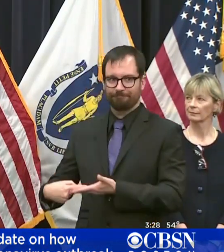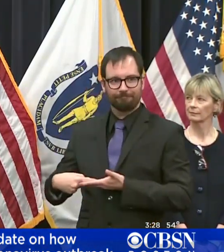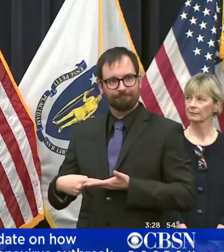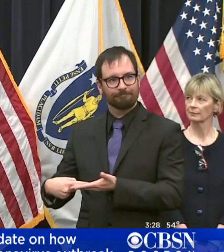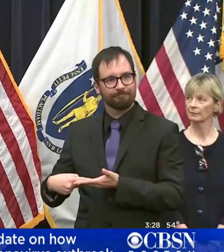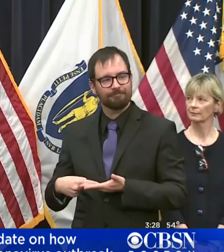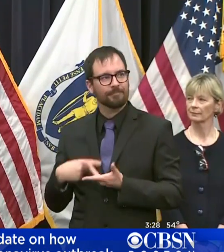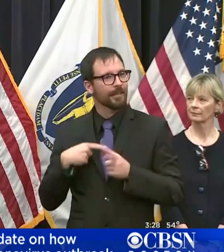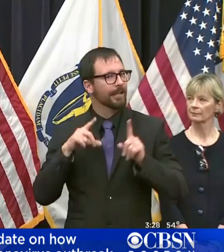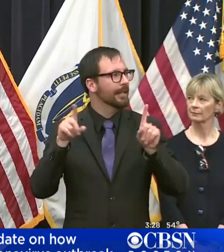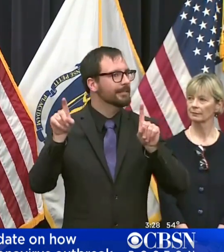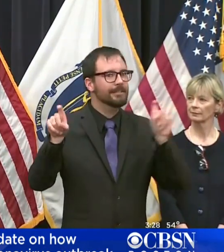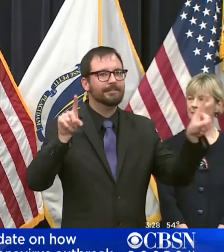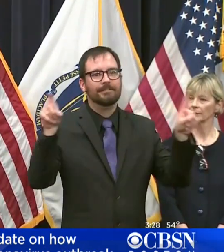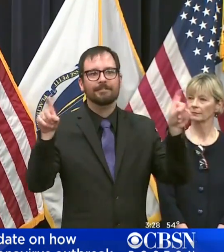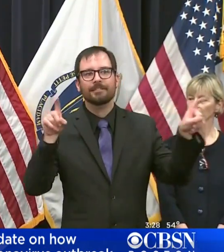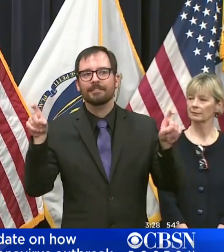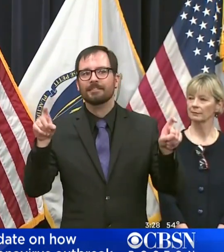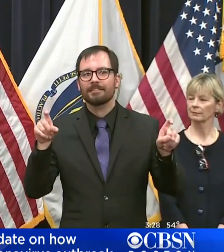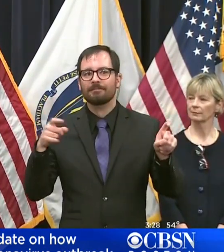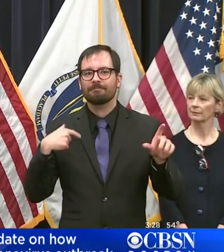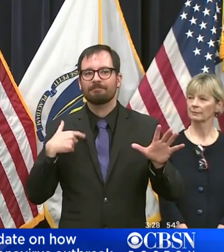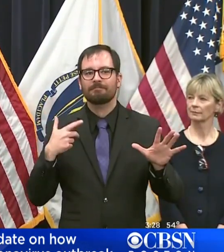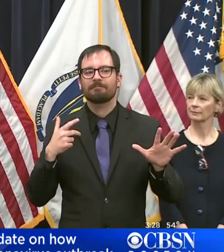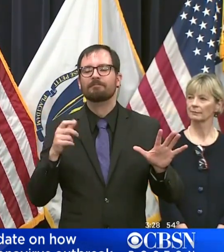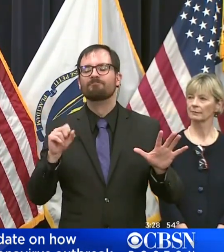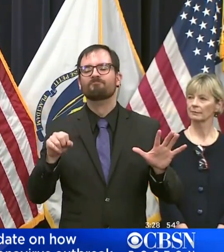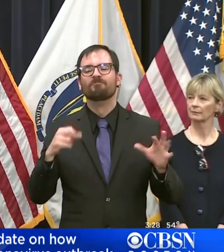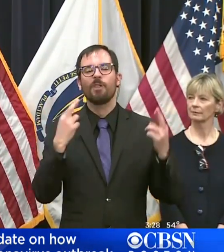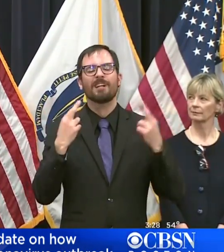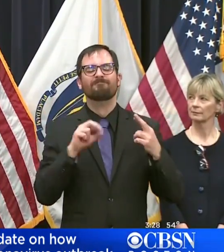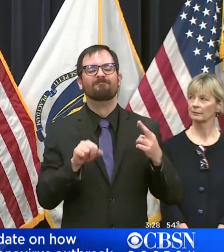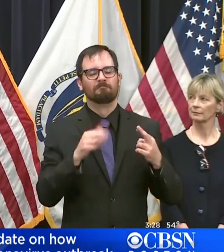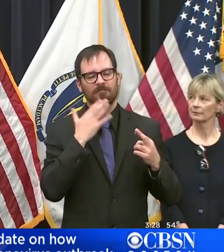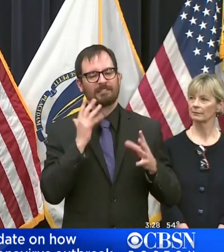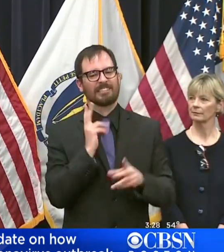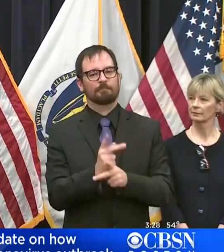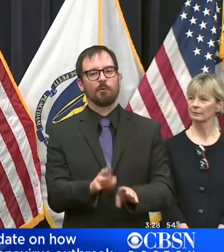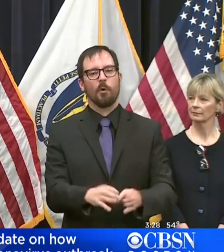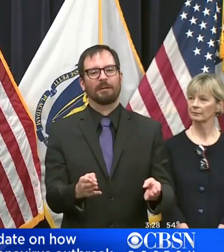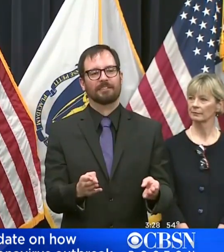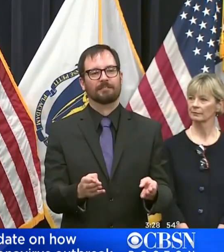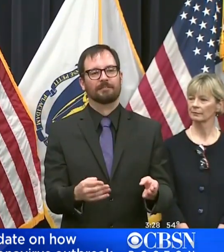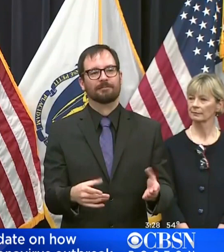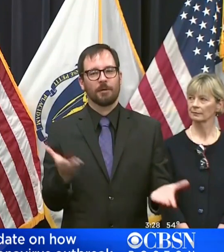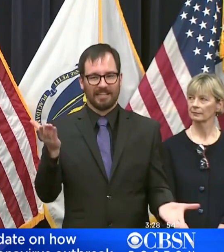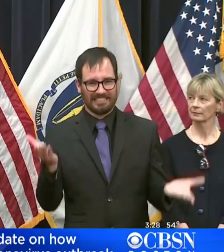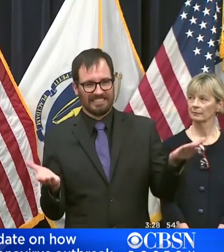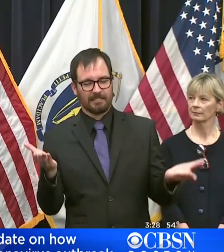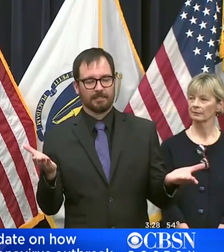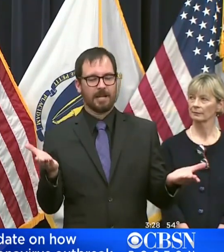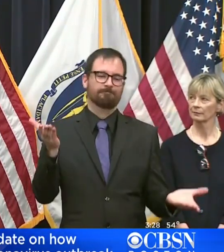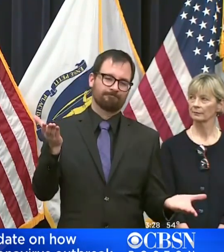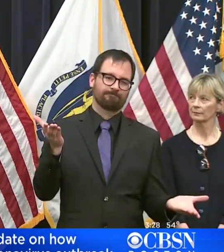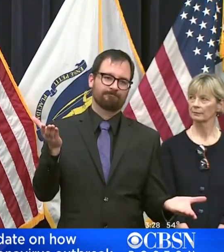REGISTRY AND BASICALLY CONCLUDED BASED ON THE CONVERSATIONS WE HAD WITH A LOT OF THE FOLKS WHO RELY AND DEPEND ON THAT SERVICE